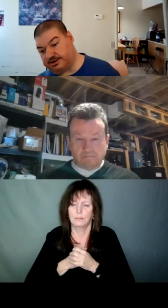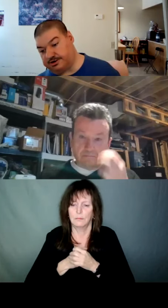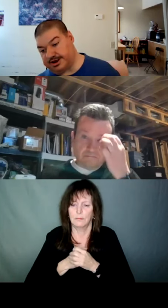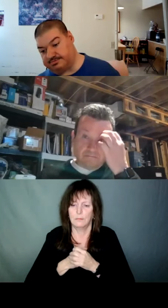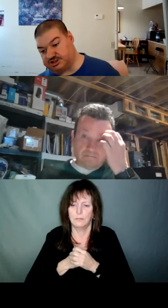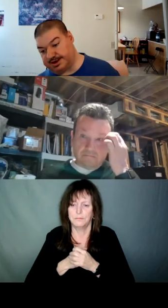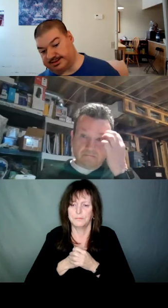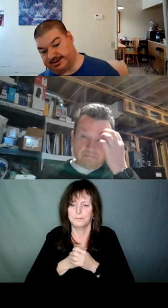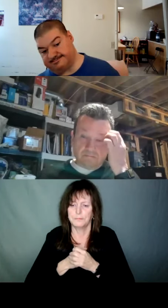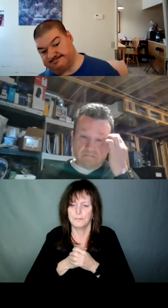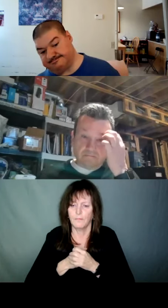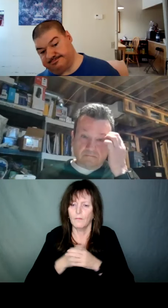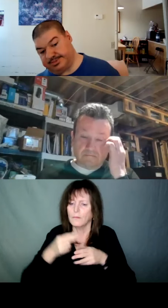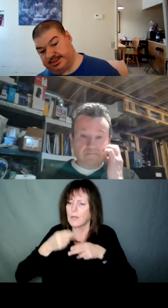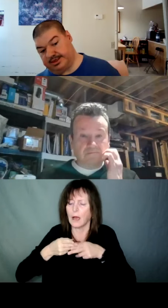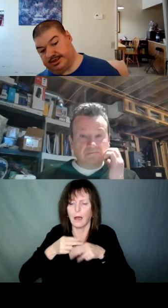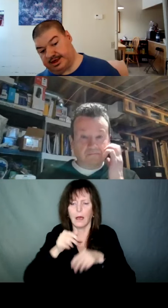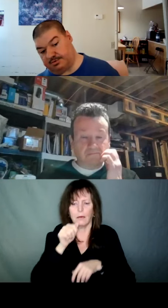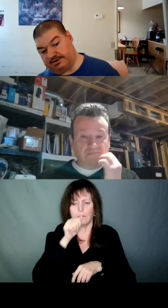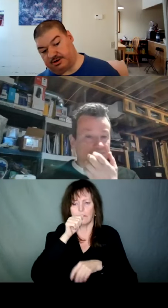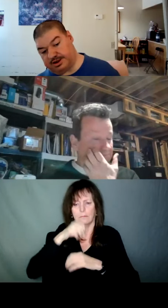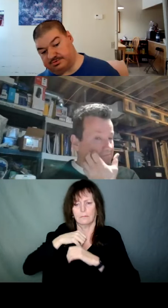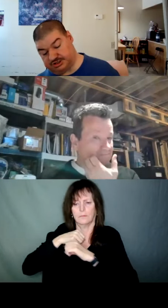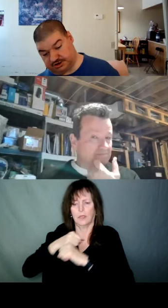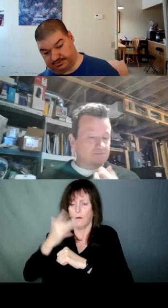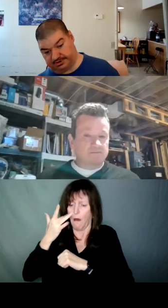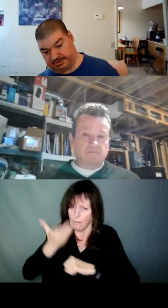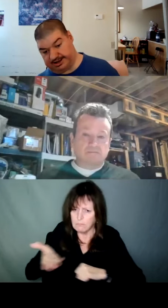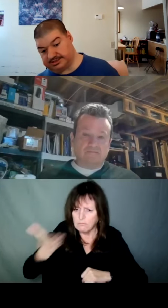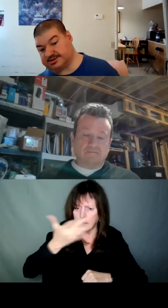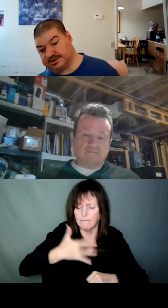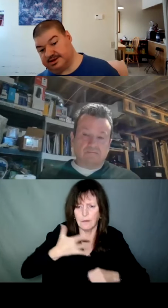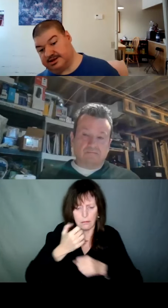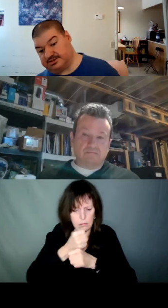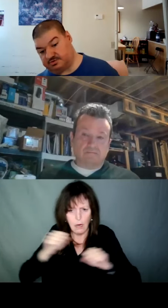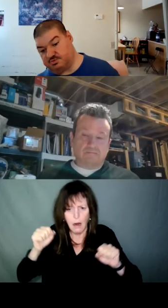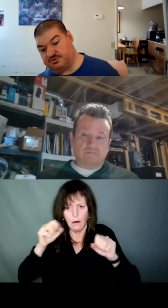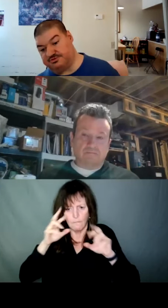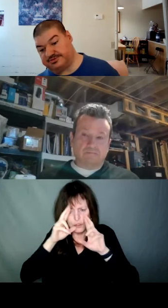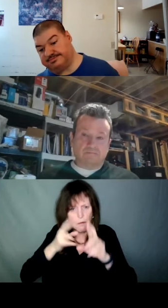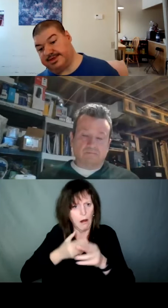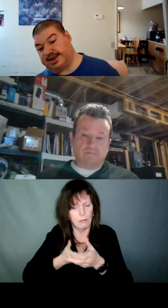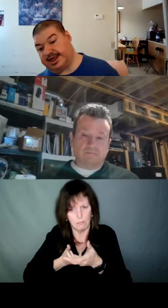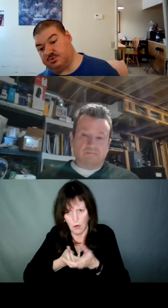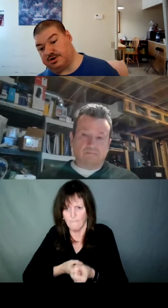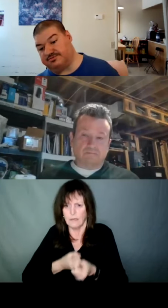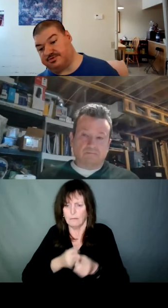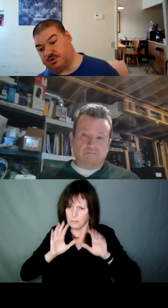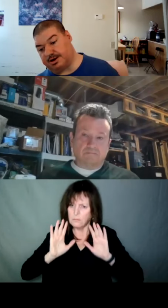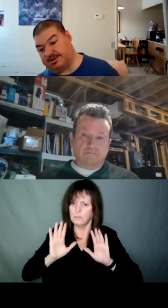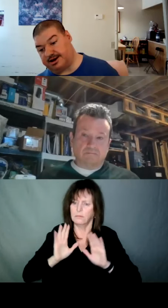recording and you want to co-create a space